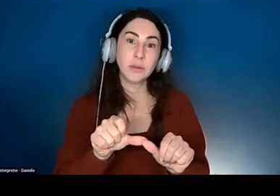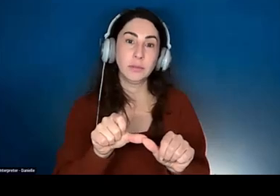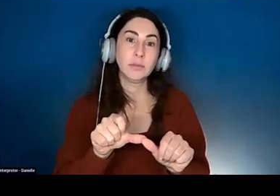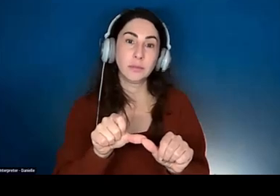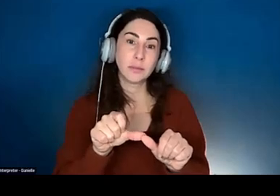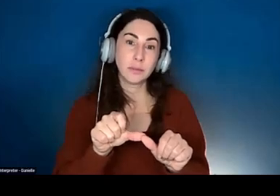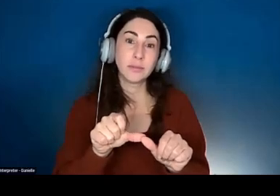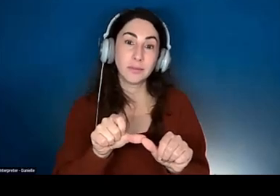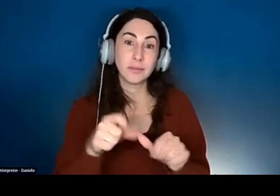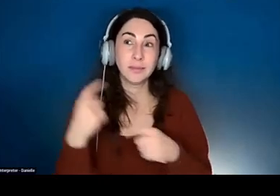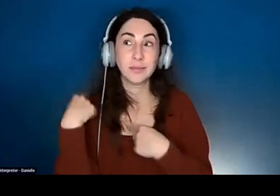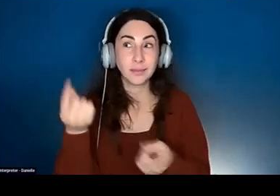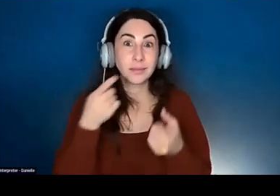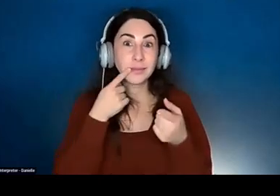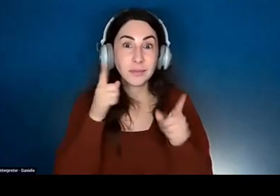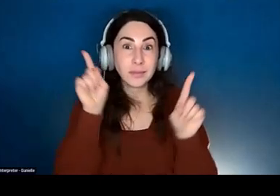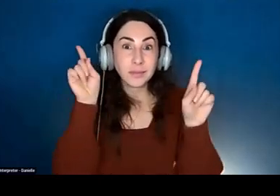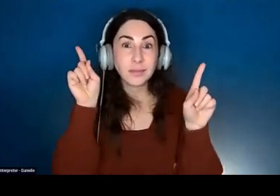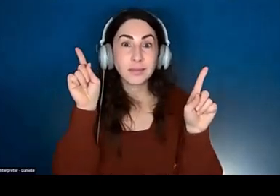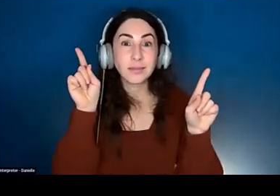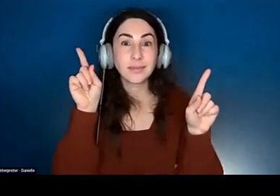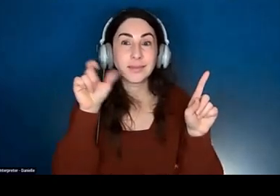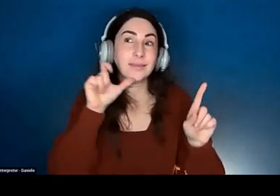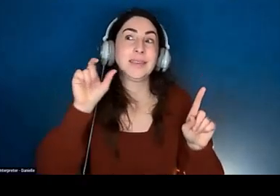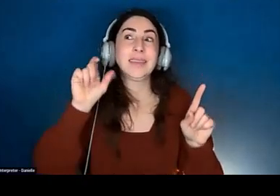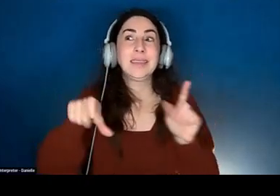We no longer need the demonstration. We need the